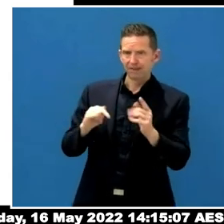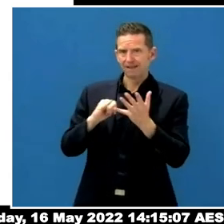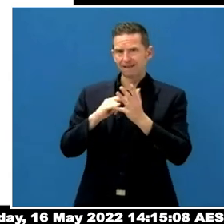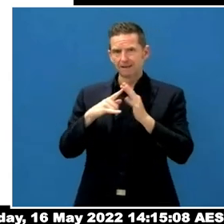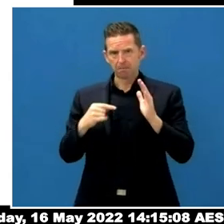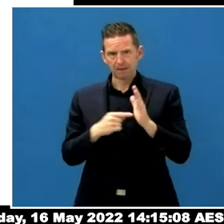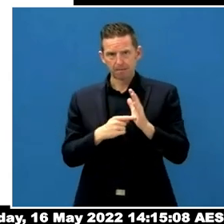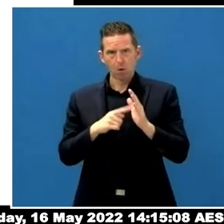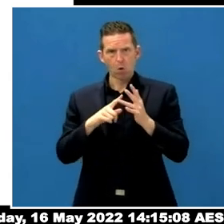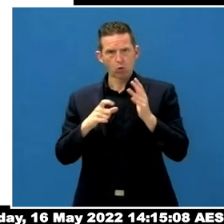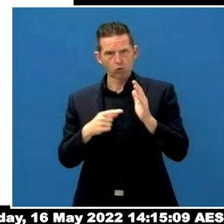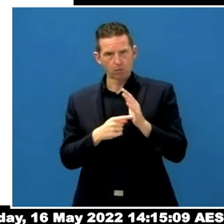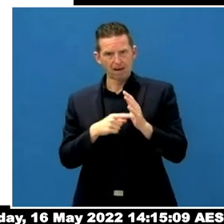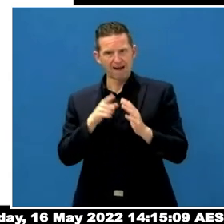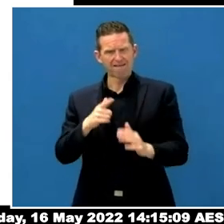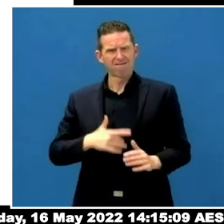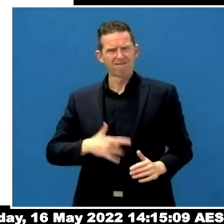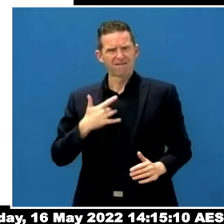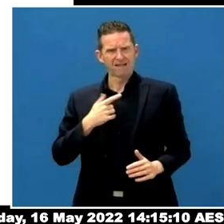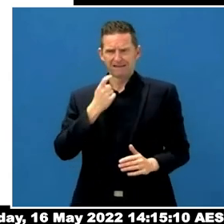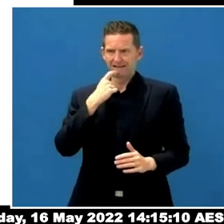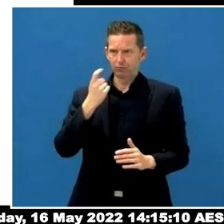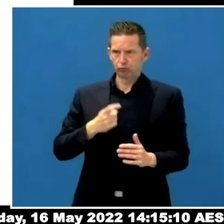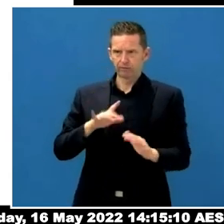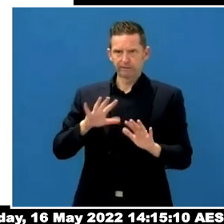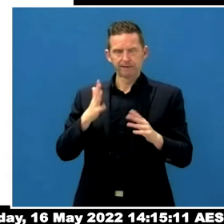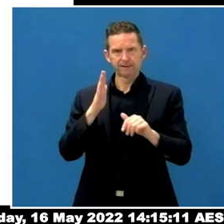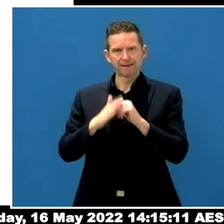has not yet been dealt with properly by -